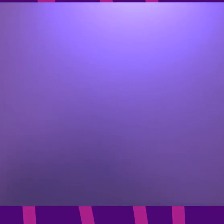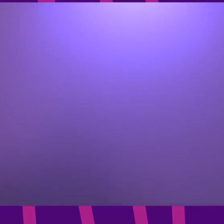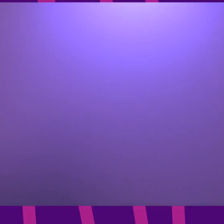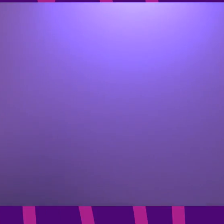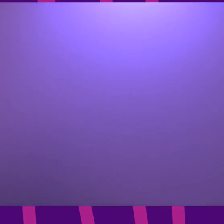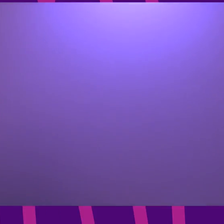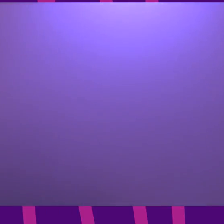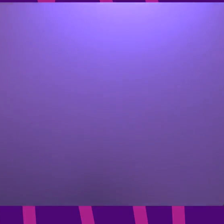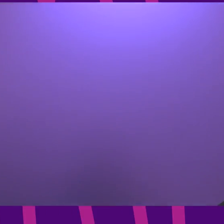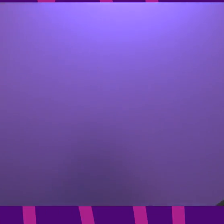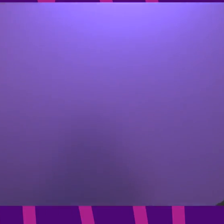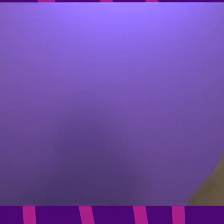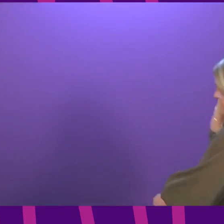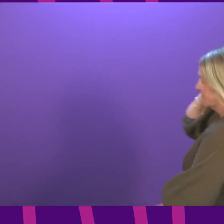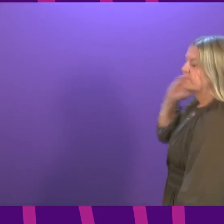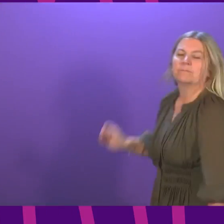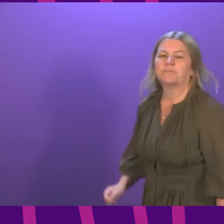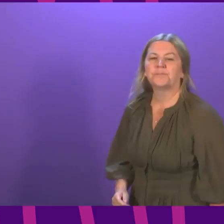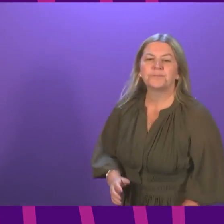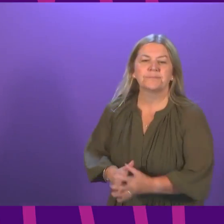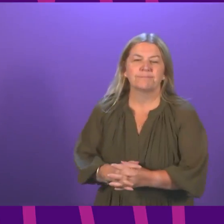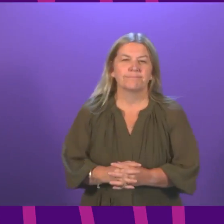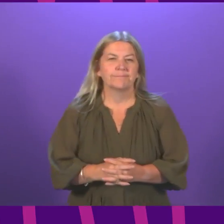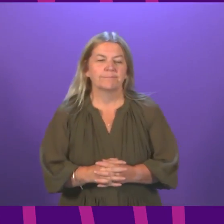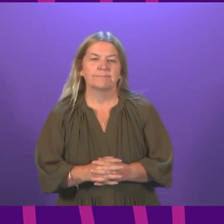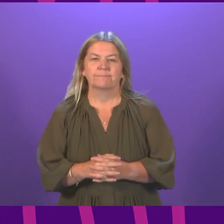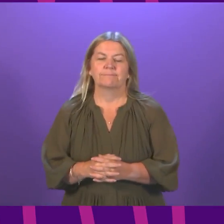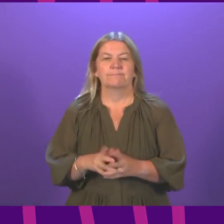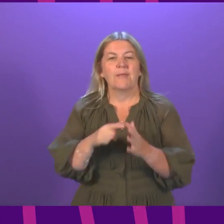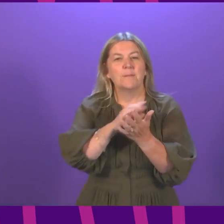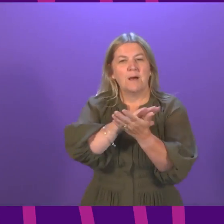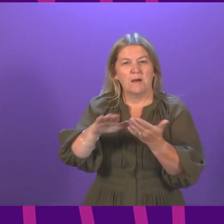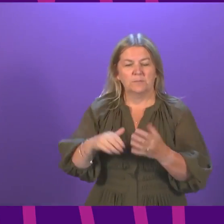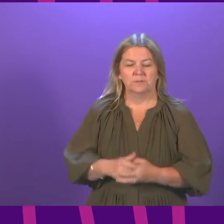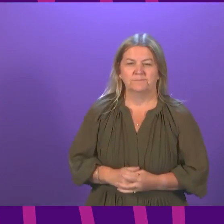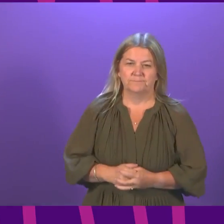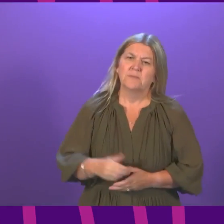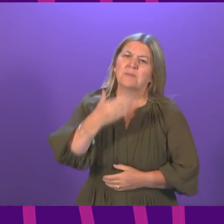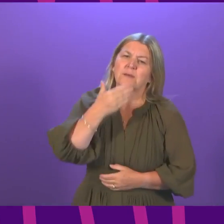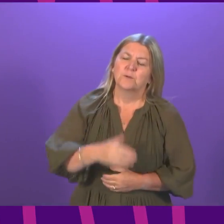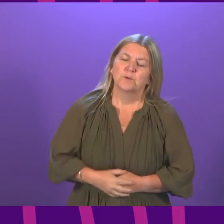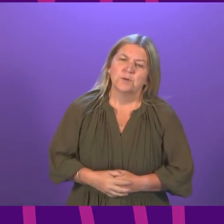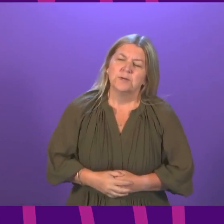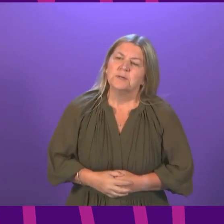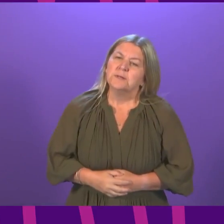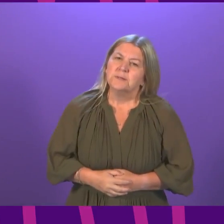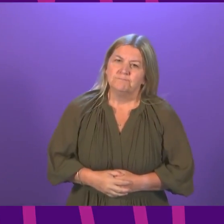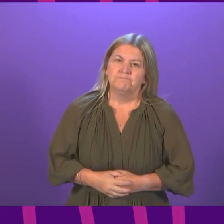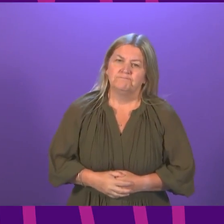I would also like to offer my condolences to the families of all those who have lost